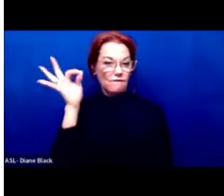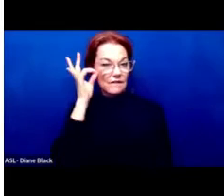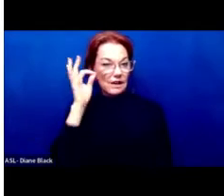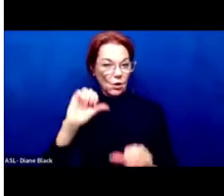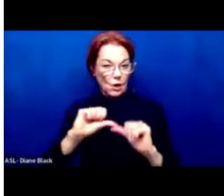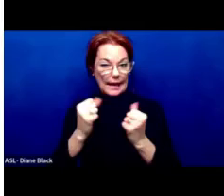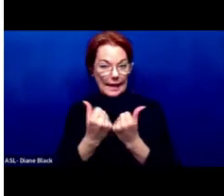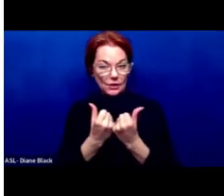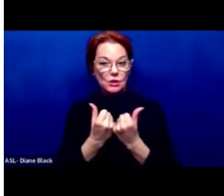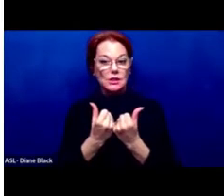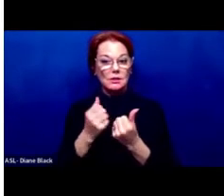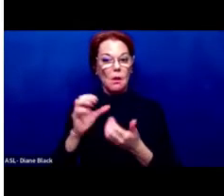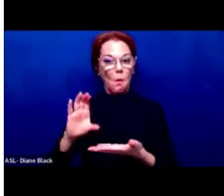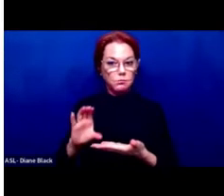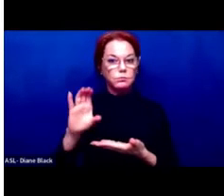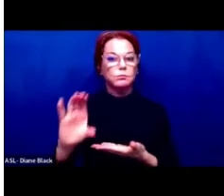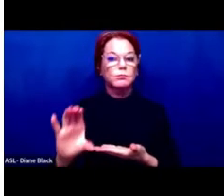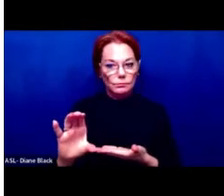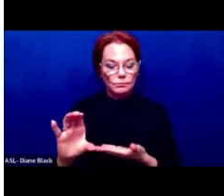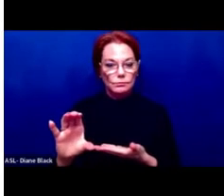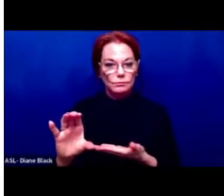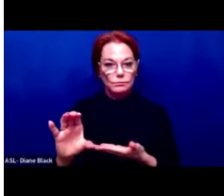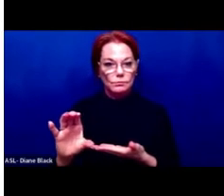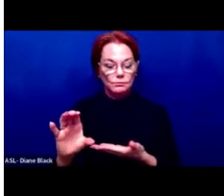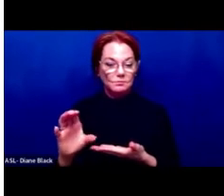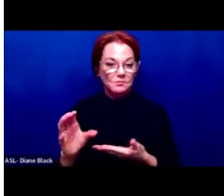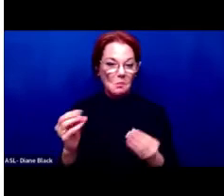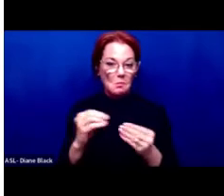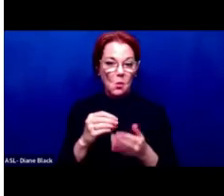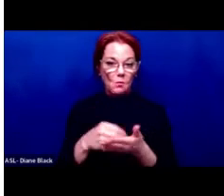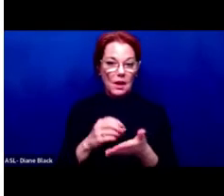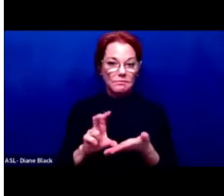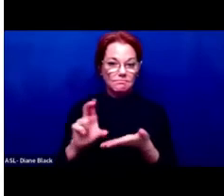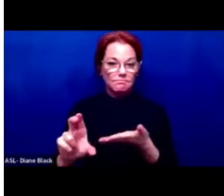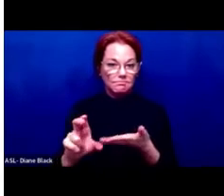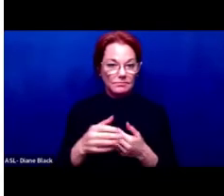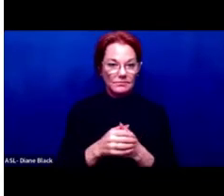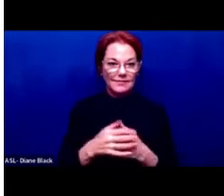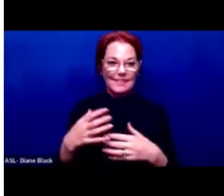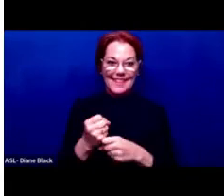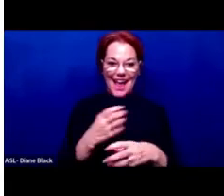invest and bring in additional dollars. Yeah, the acronyms are hard. I agree. It's like another